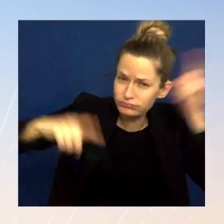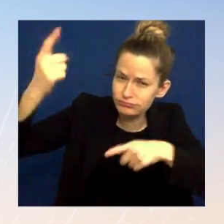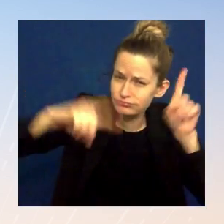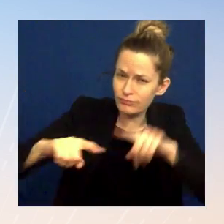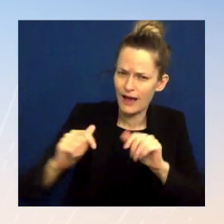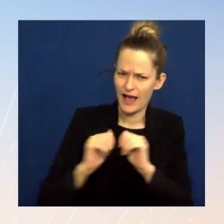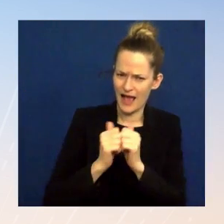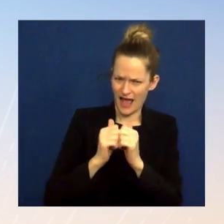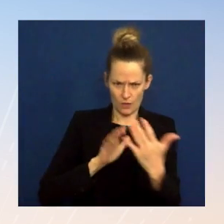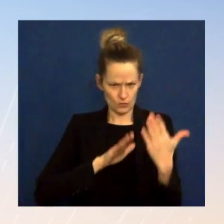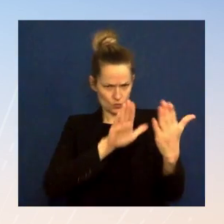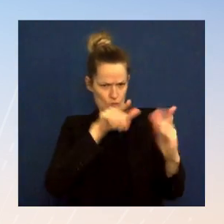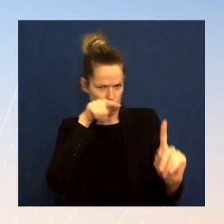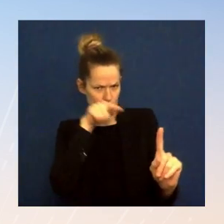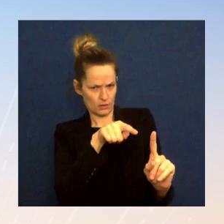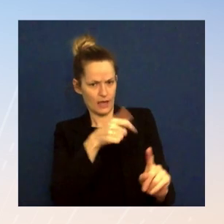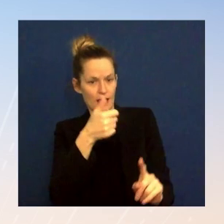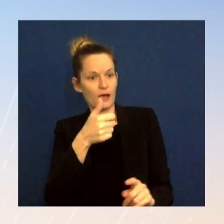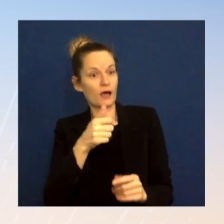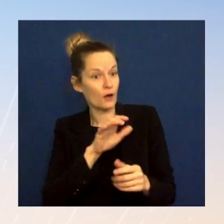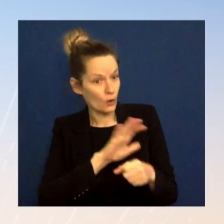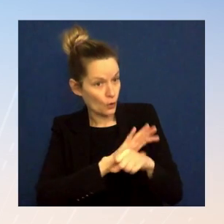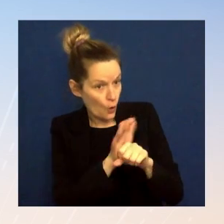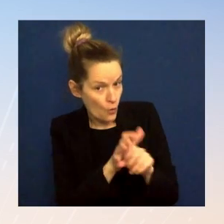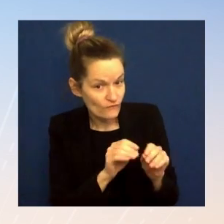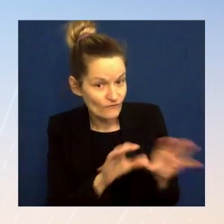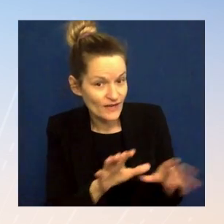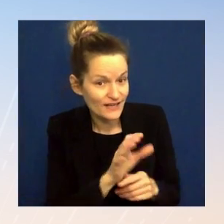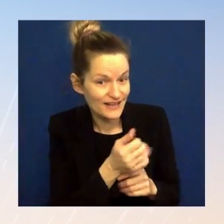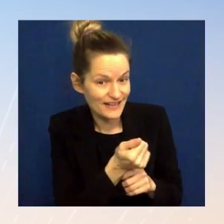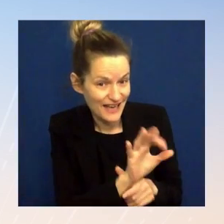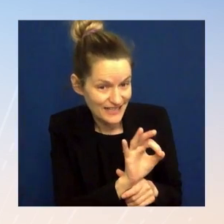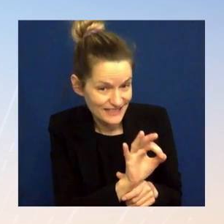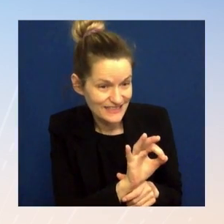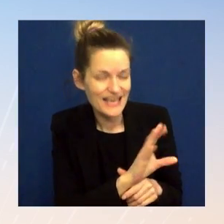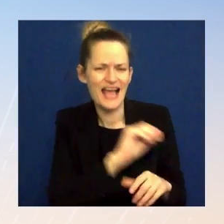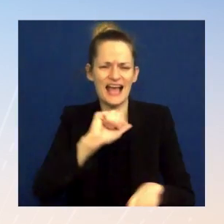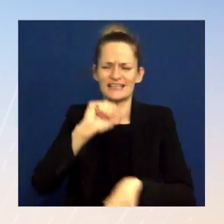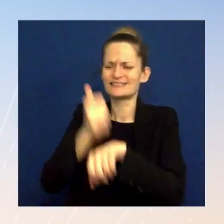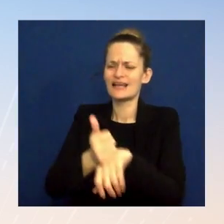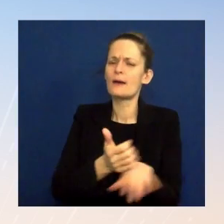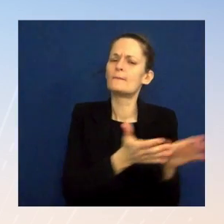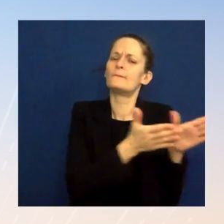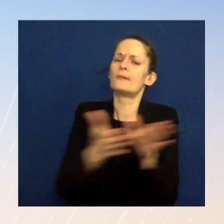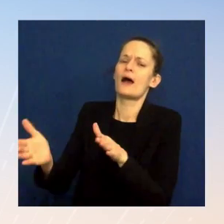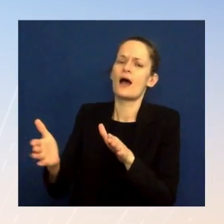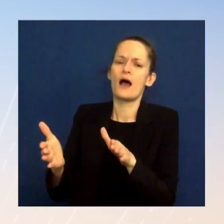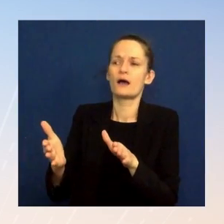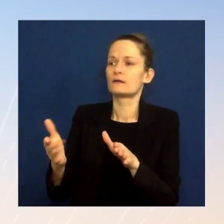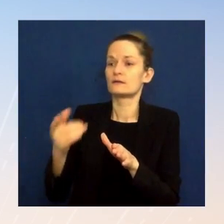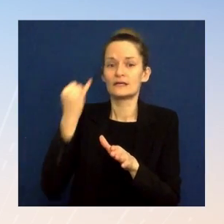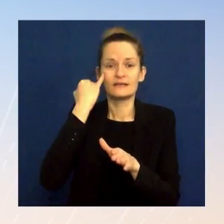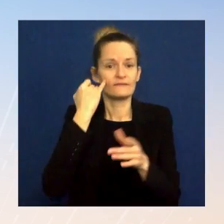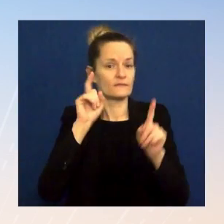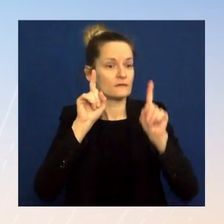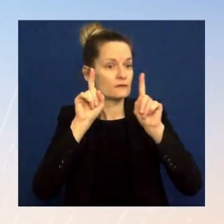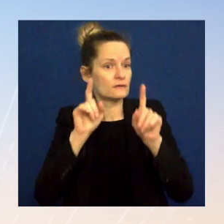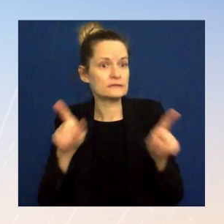but putting in place a circumstance where we're not going to face the same challenges in the future. Those are some of the big areas, I think, that we're going to end up focusing on. Yeah.